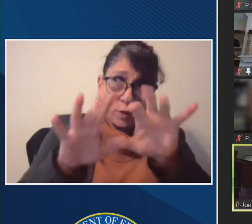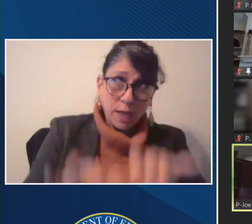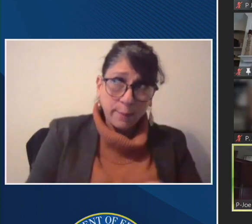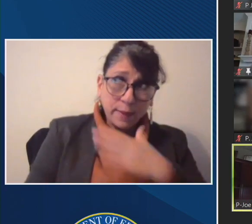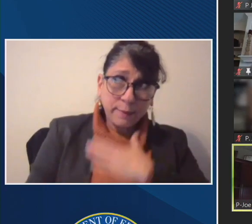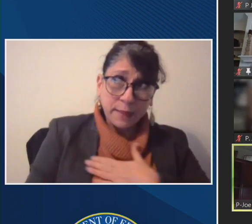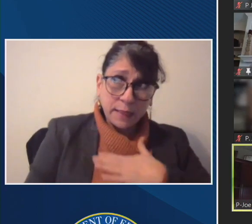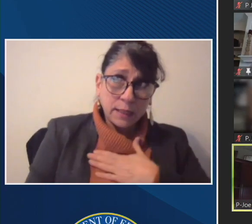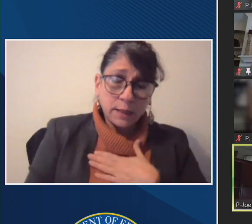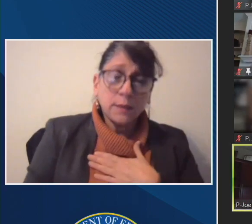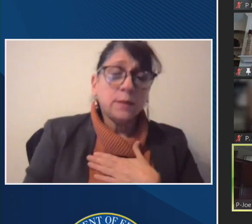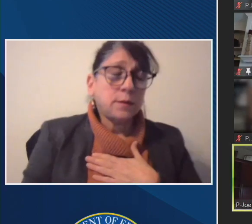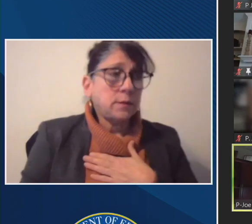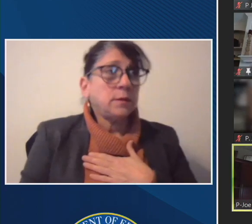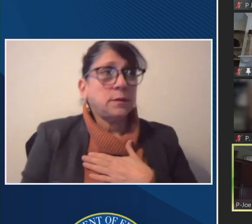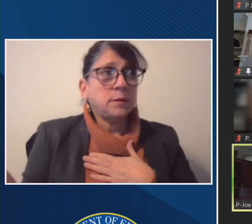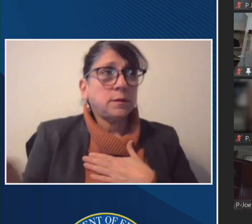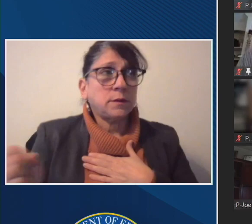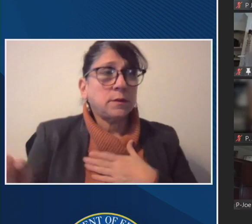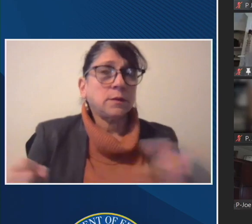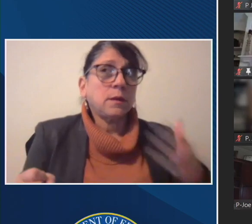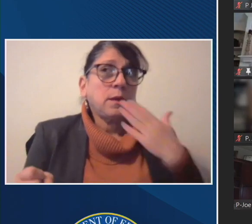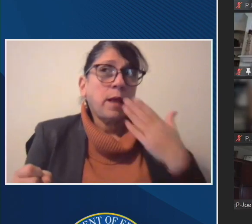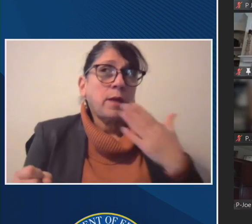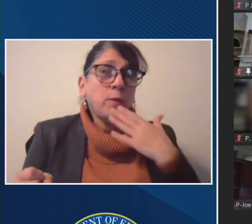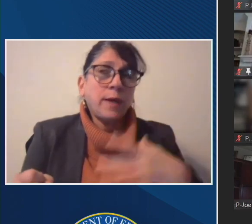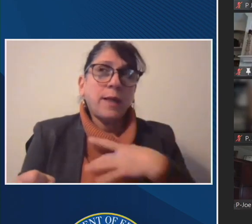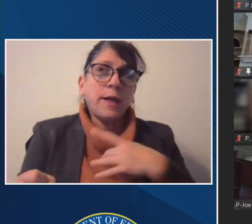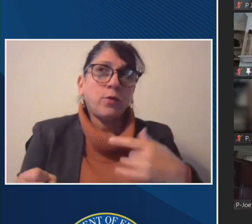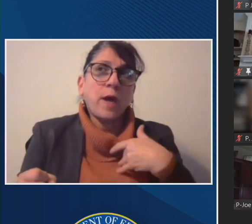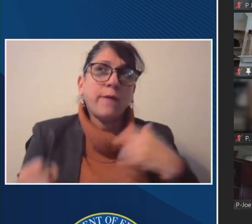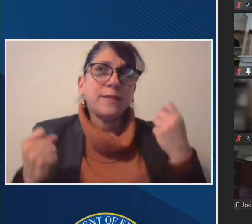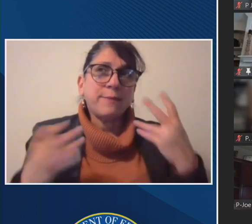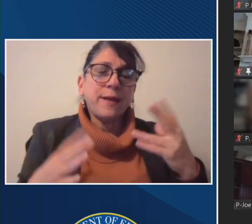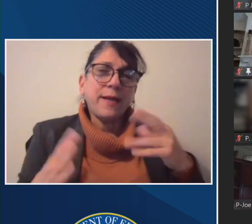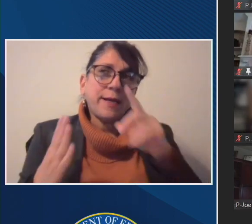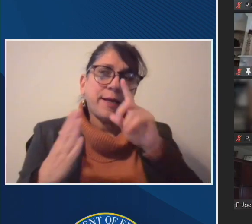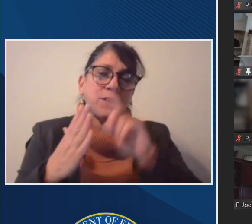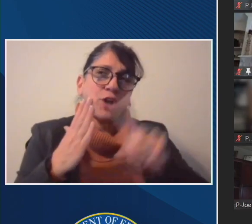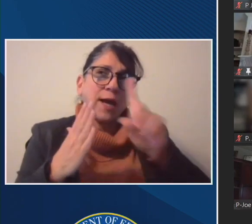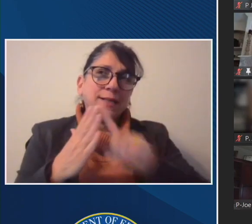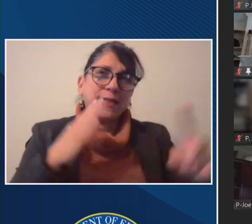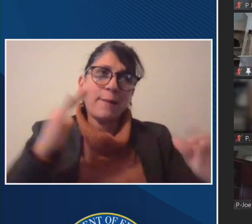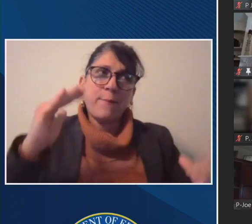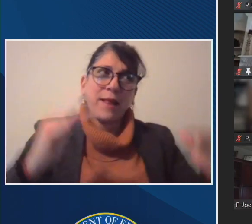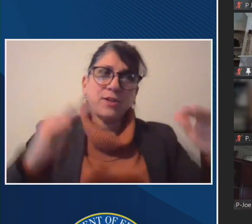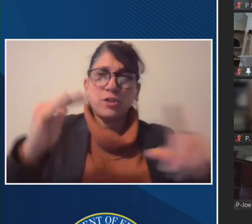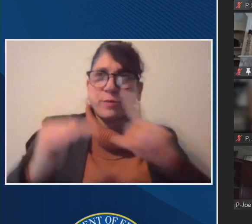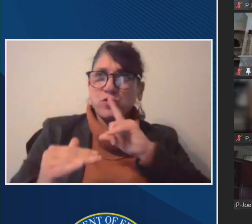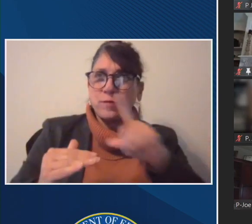Thanks. We always like to have as many checks and balances as we can to make sure nothing gets lost.